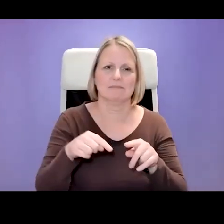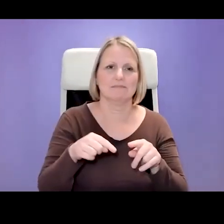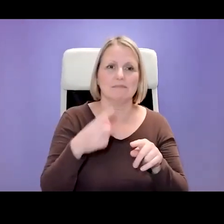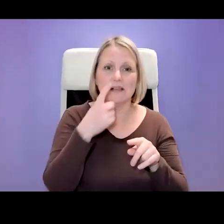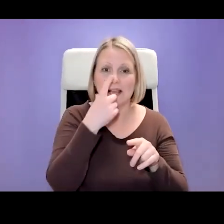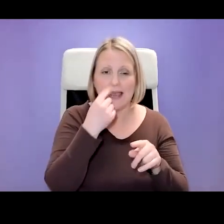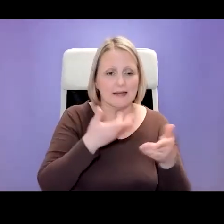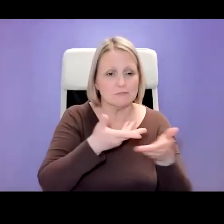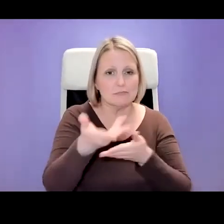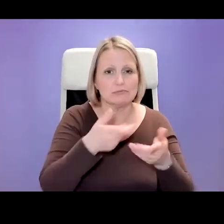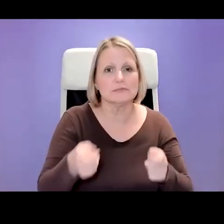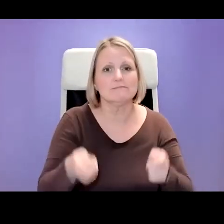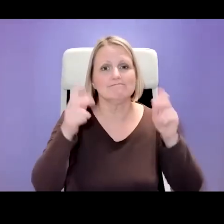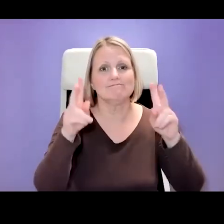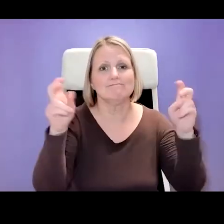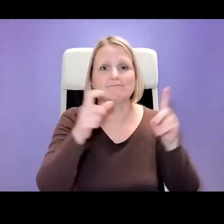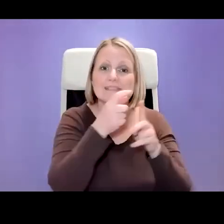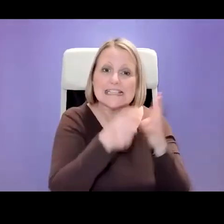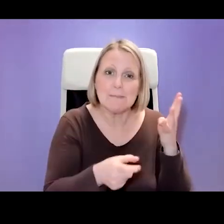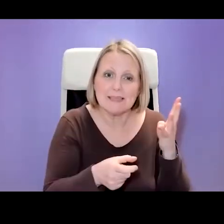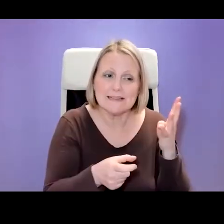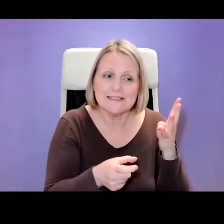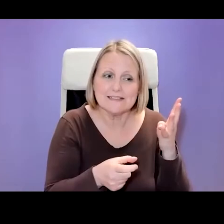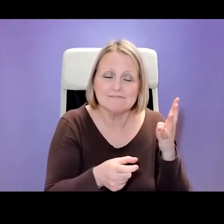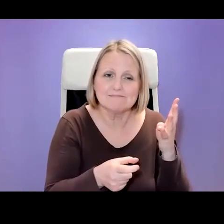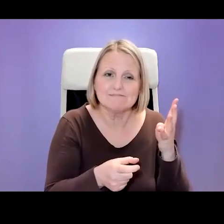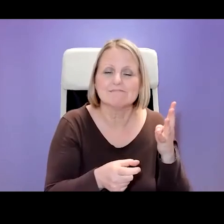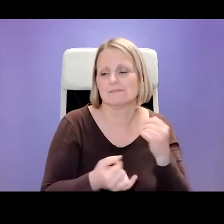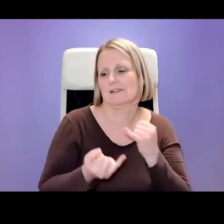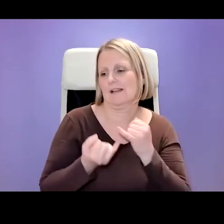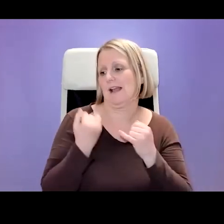And again this has come up in the final talk, it has come up a couple of times,